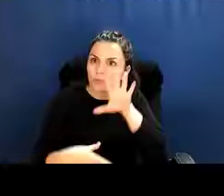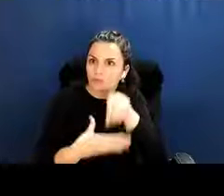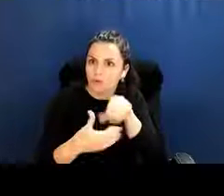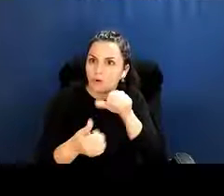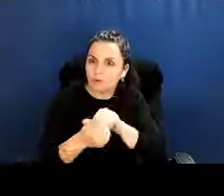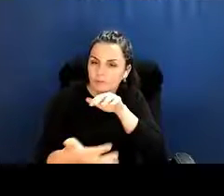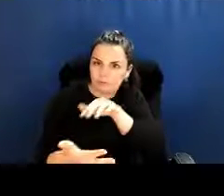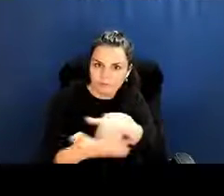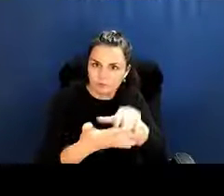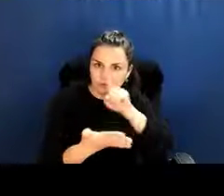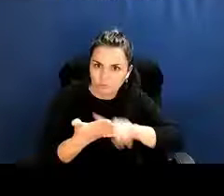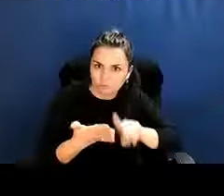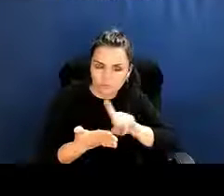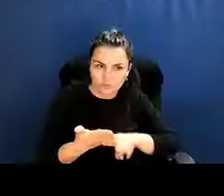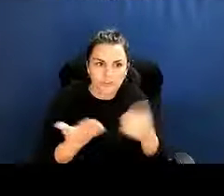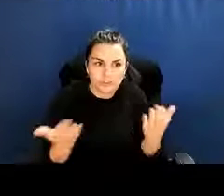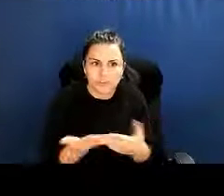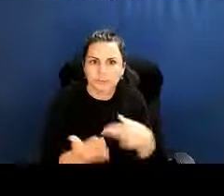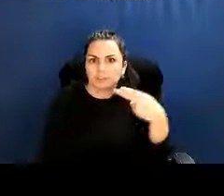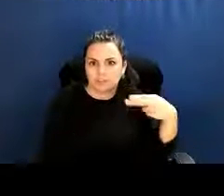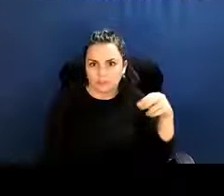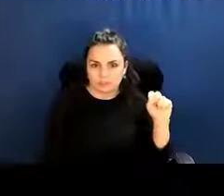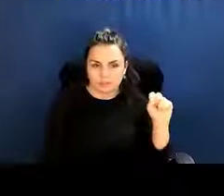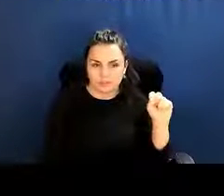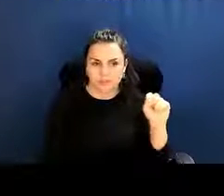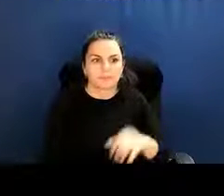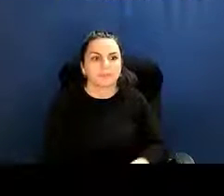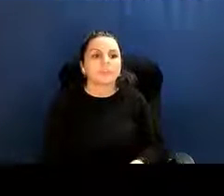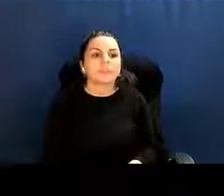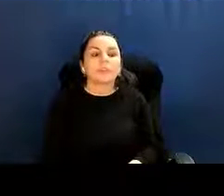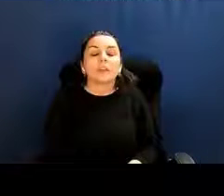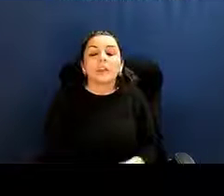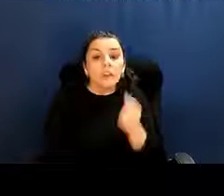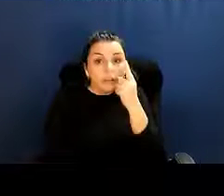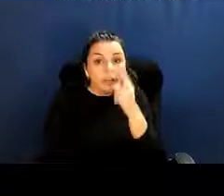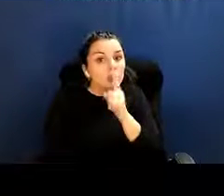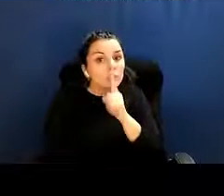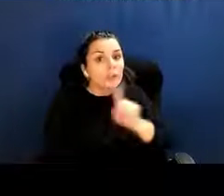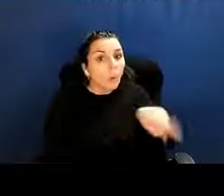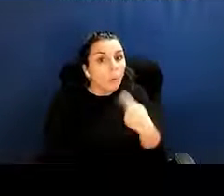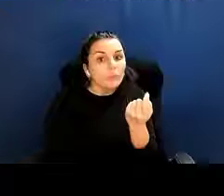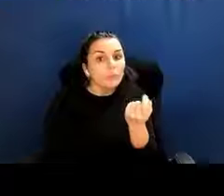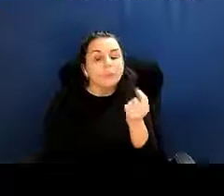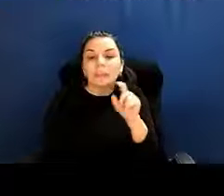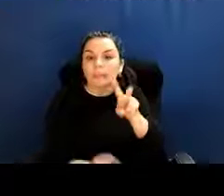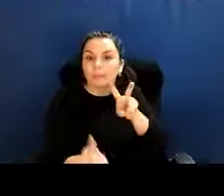Now regulation requirements for protections apply only to non-exempt human subjects research